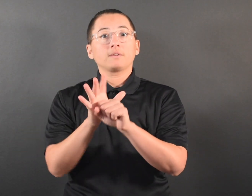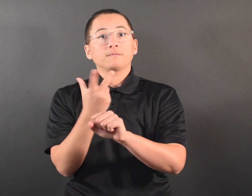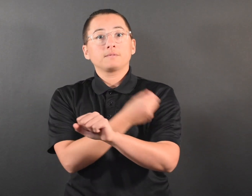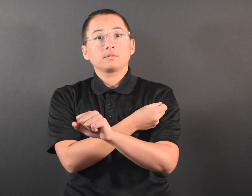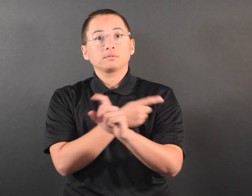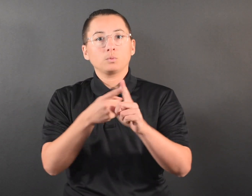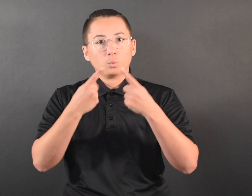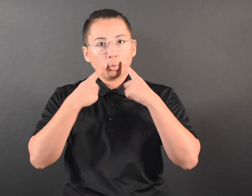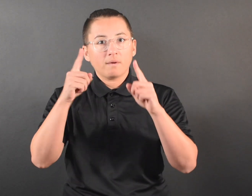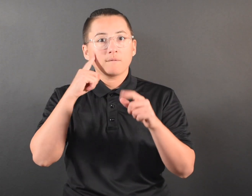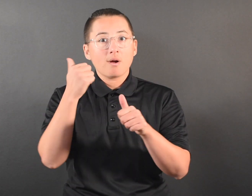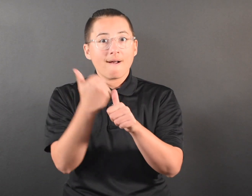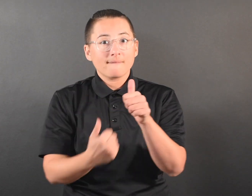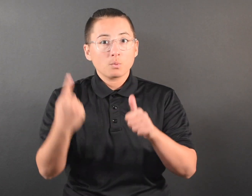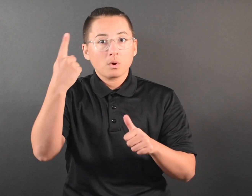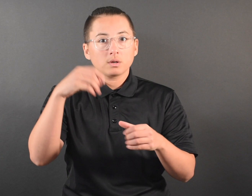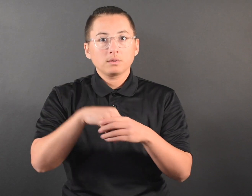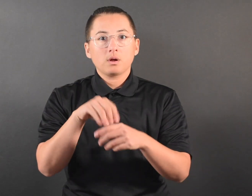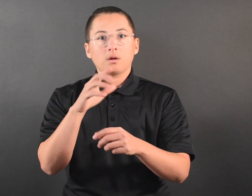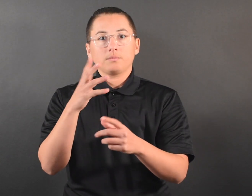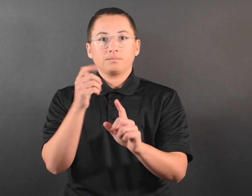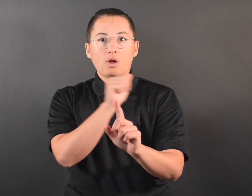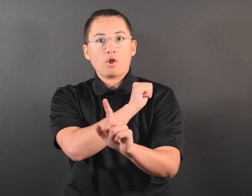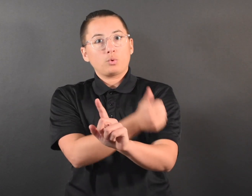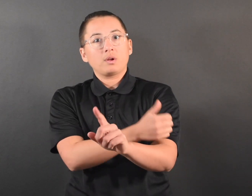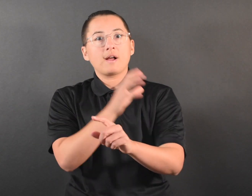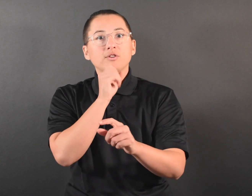COVID-19 vaccines work for everyone in authorized age groups.